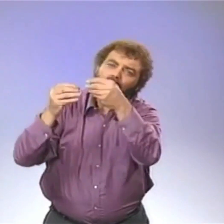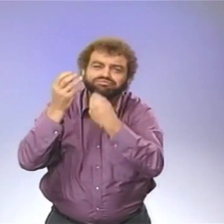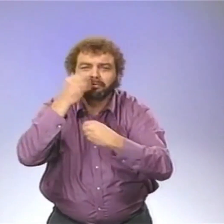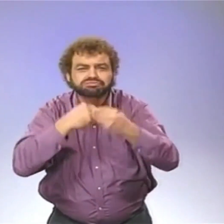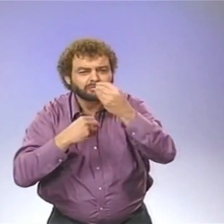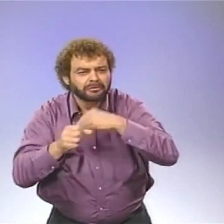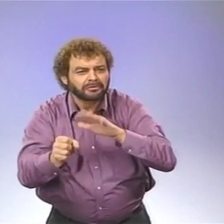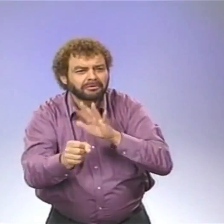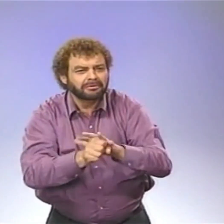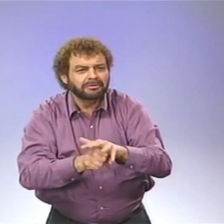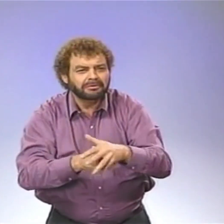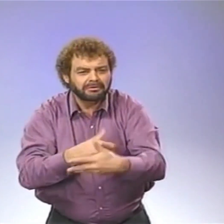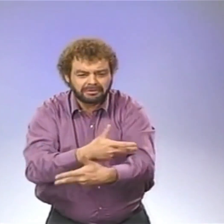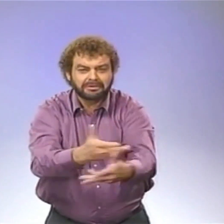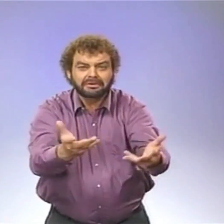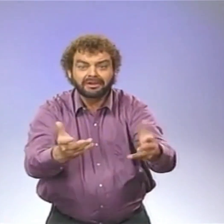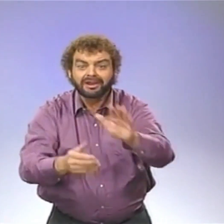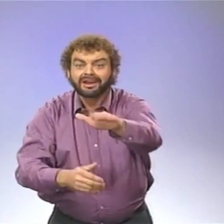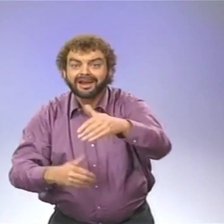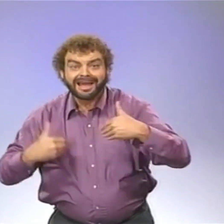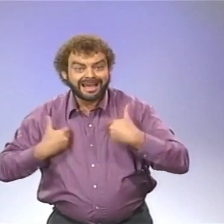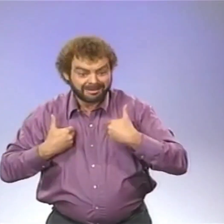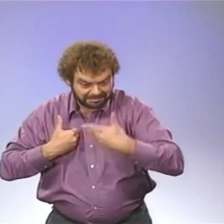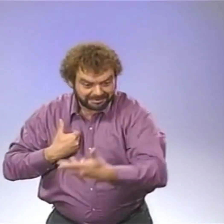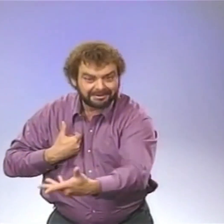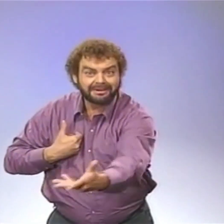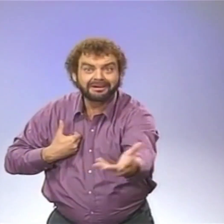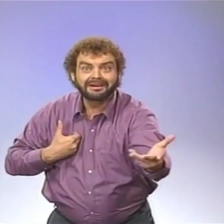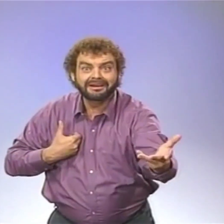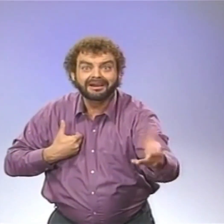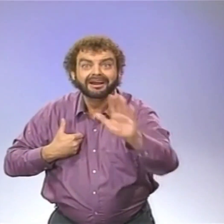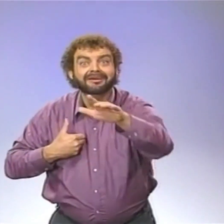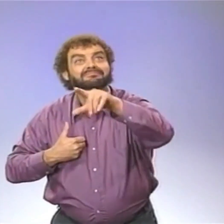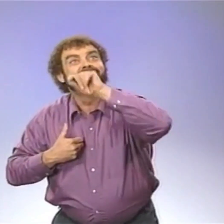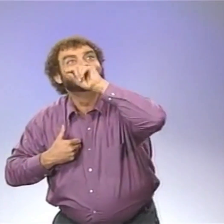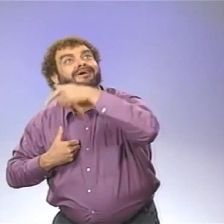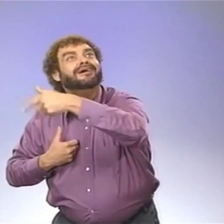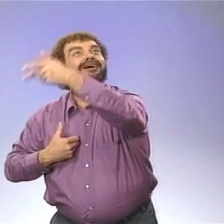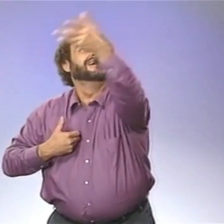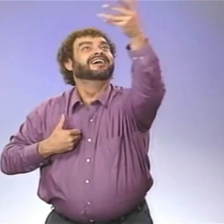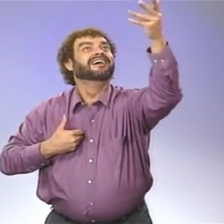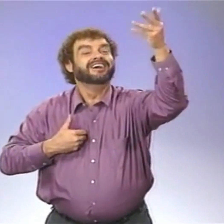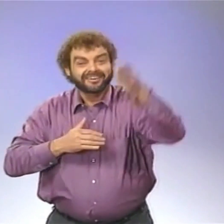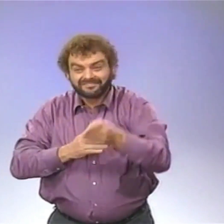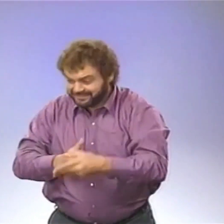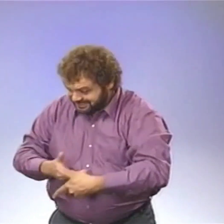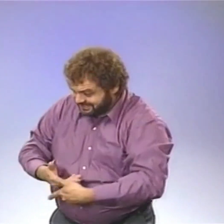and female. He created them. God bless them and said to them, be fruitful and increase in number, fill the earth and